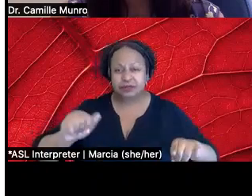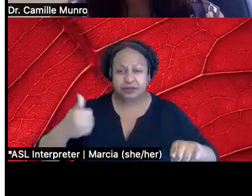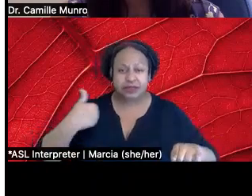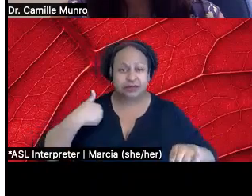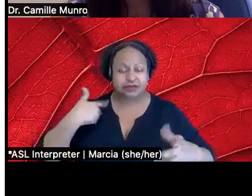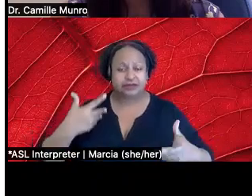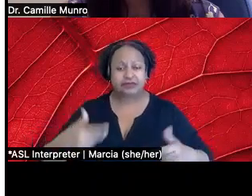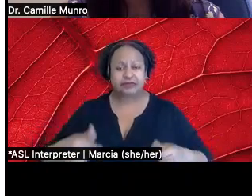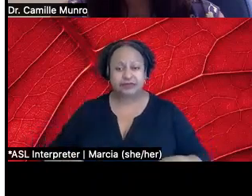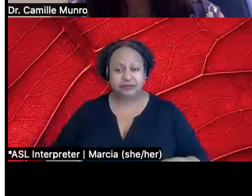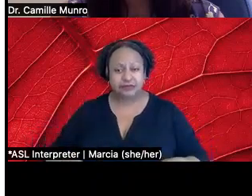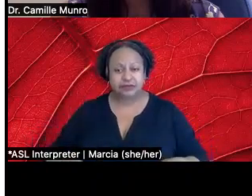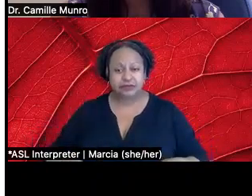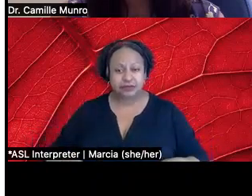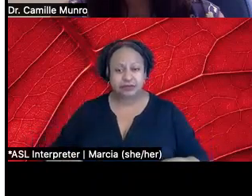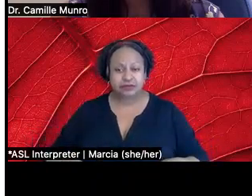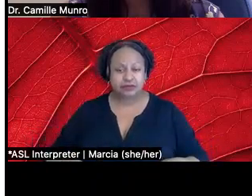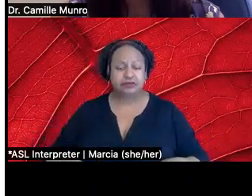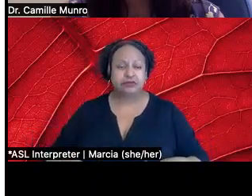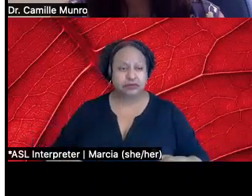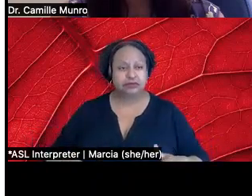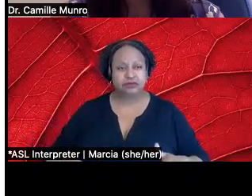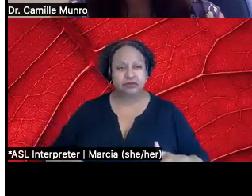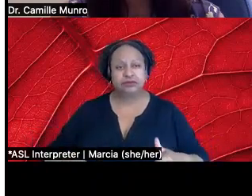A bit more sort of normalizing of disability itself.